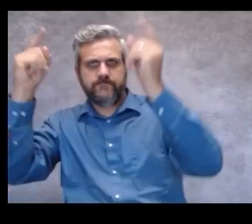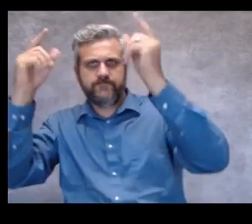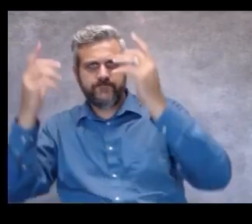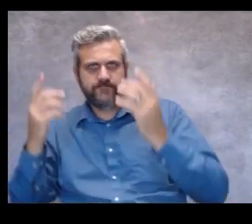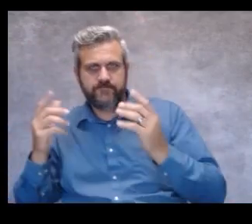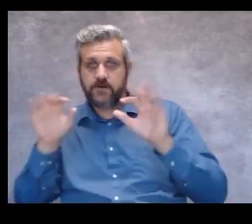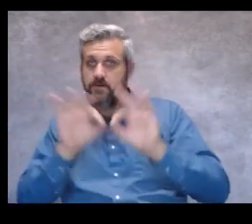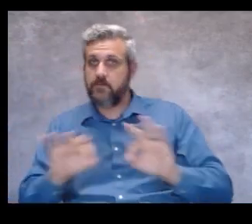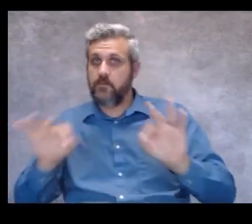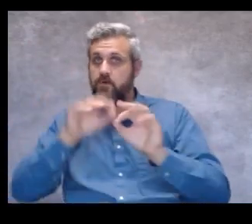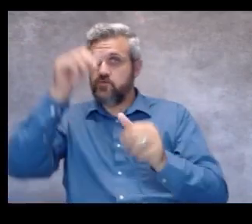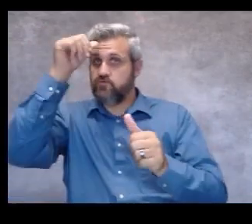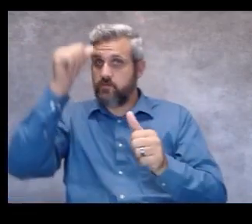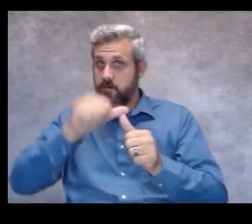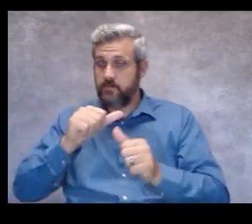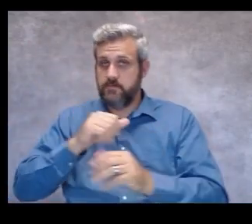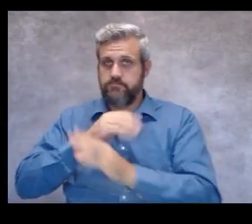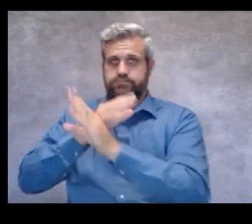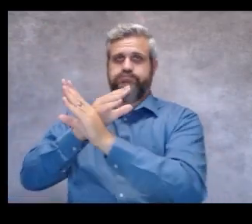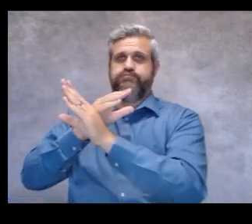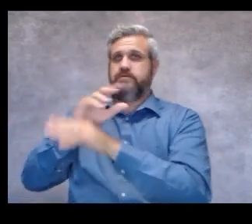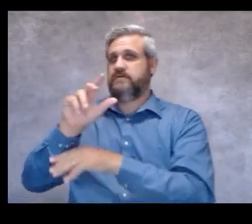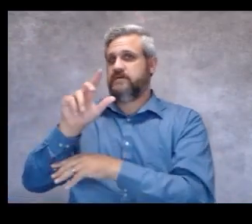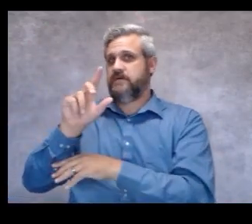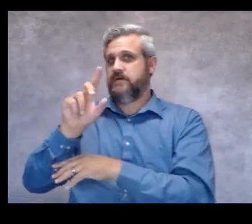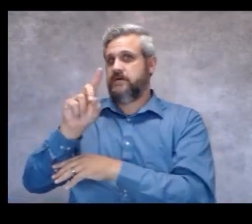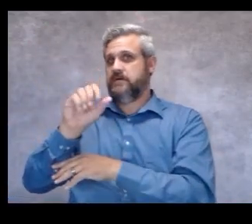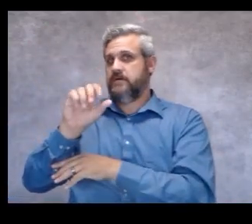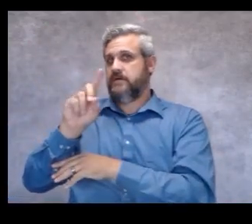It is important to remember that disadvantaged is more than being